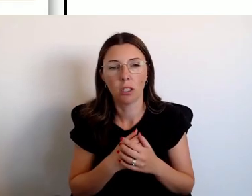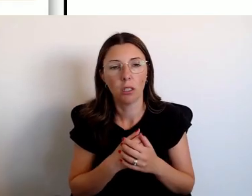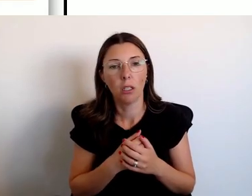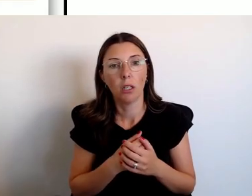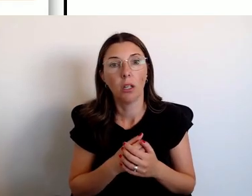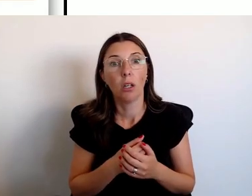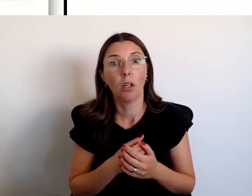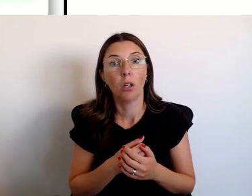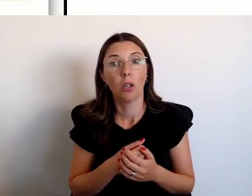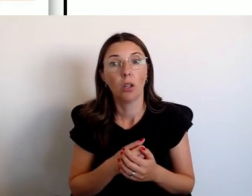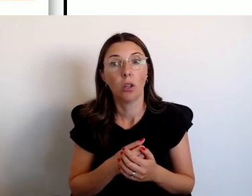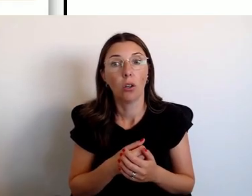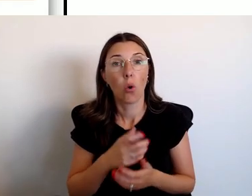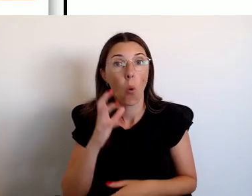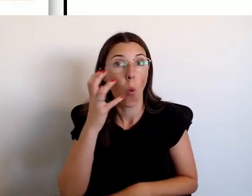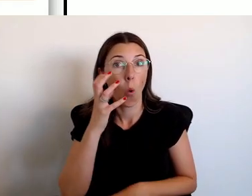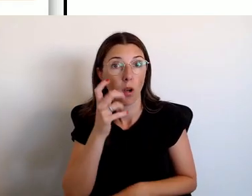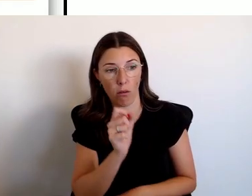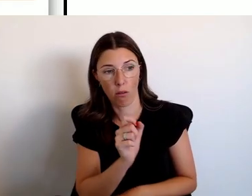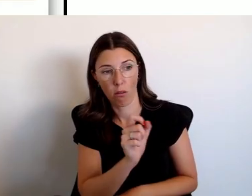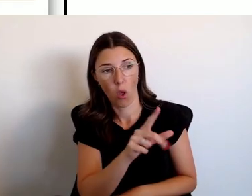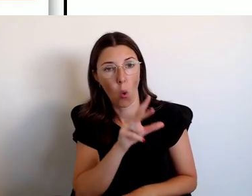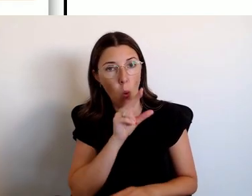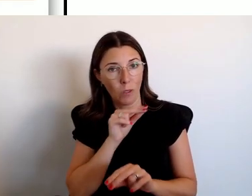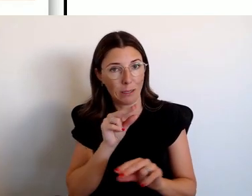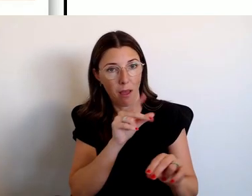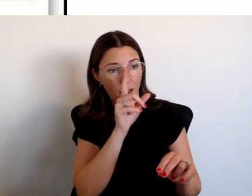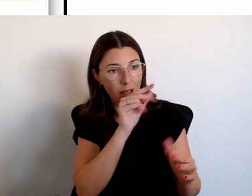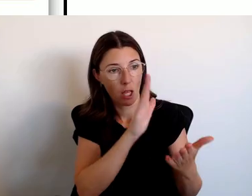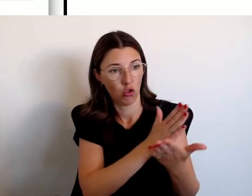Send the audio content to Whisper, have that translated